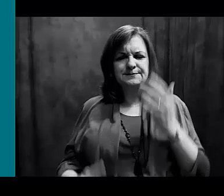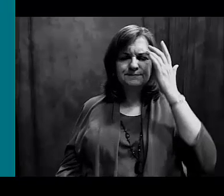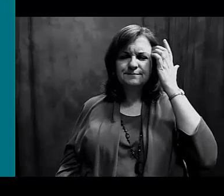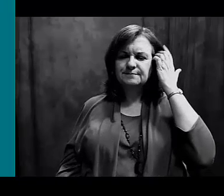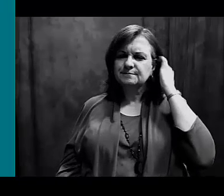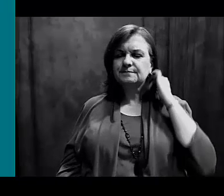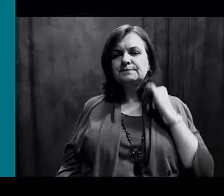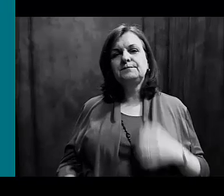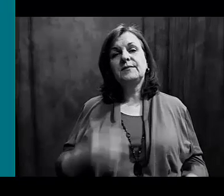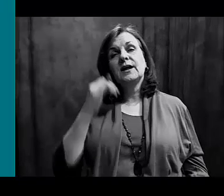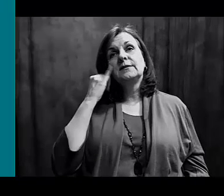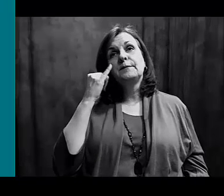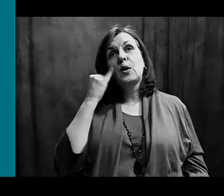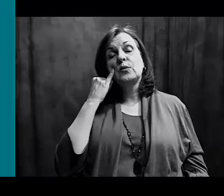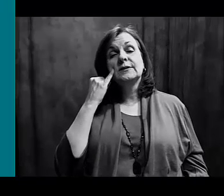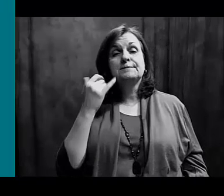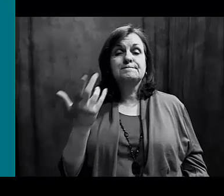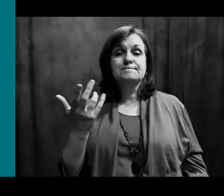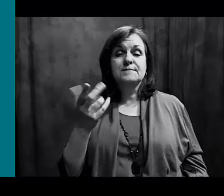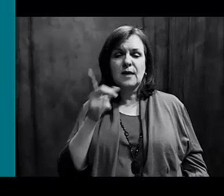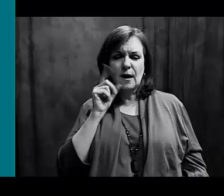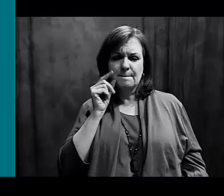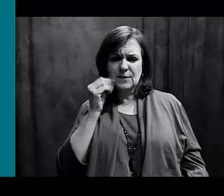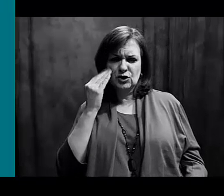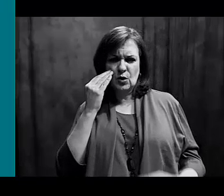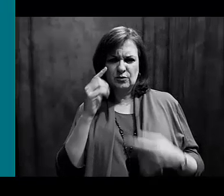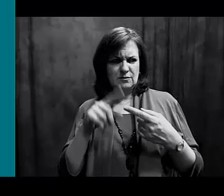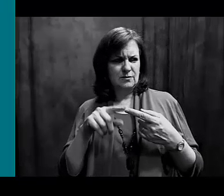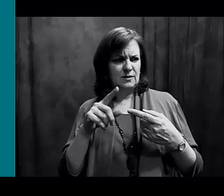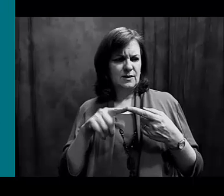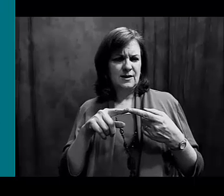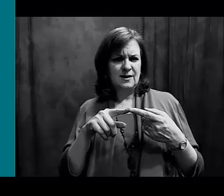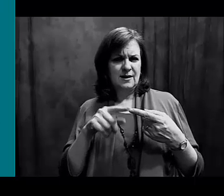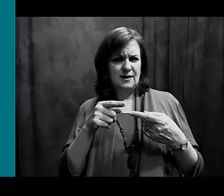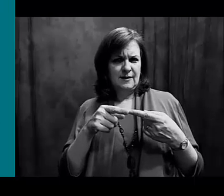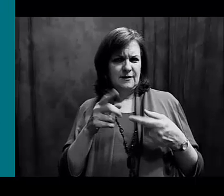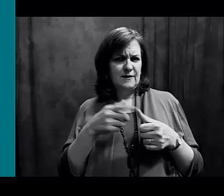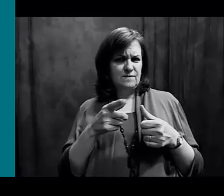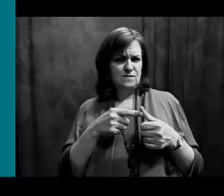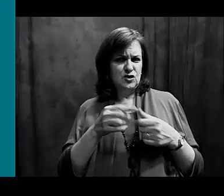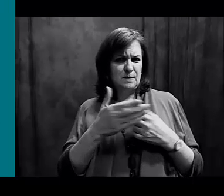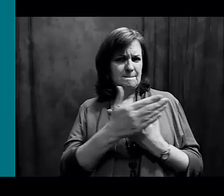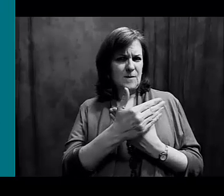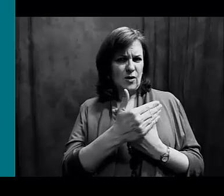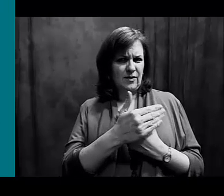well if a bird knows that this moth at the top is yucky